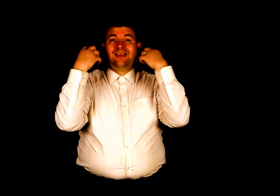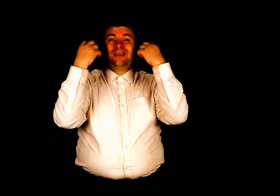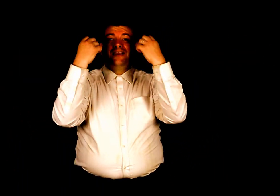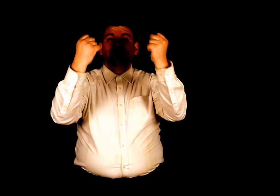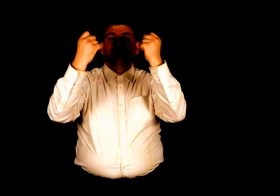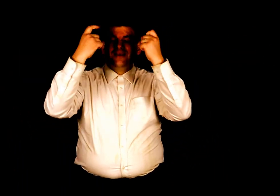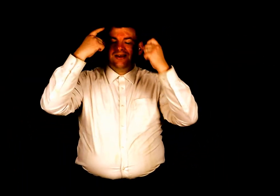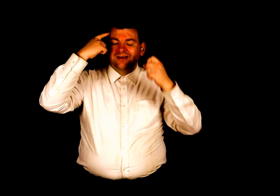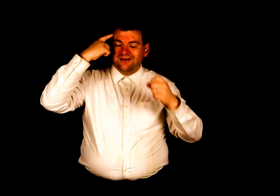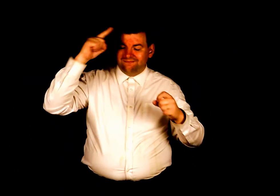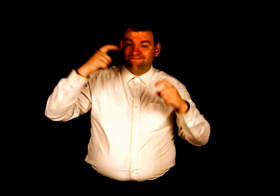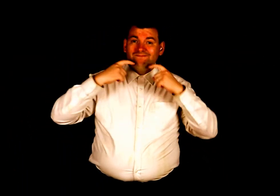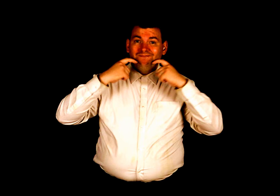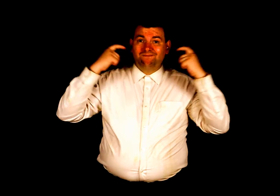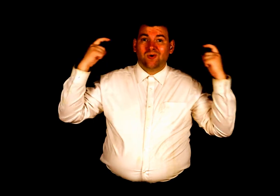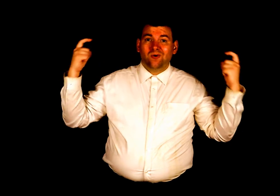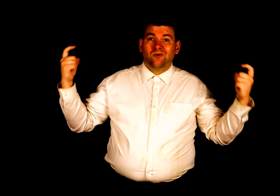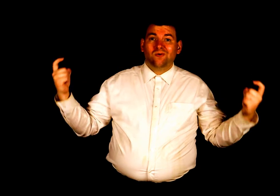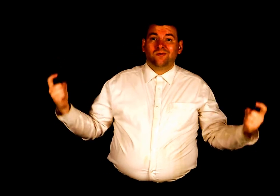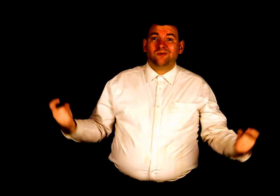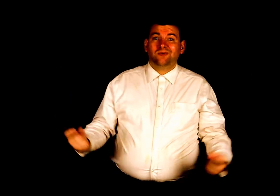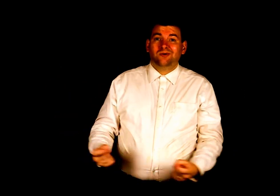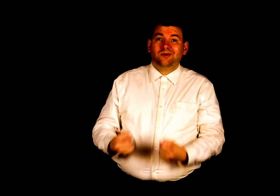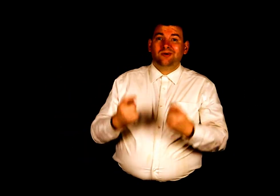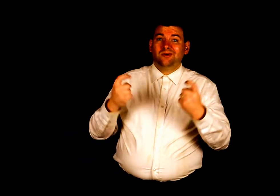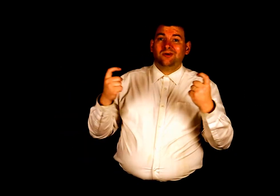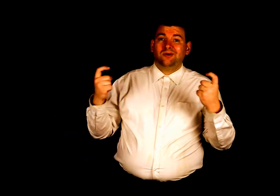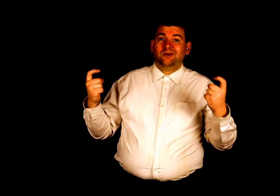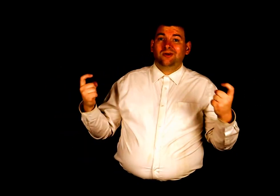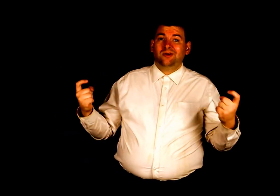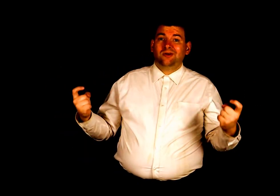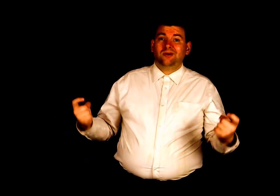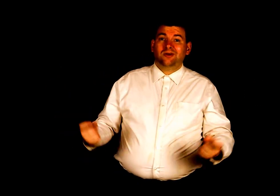The healing for sin